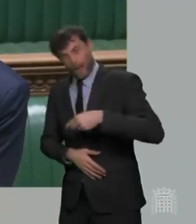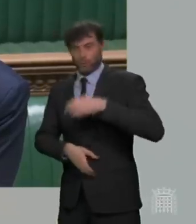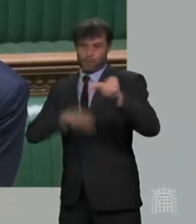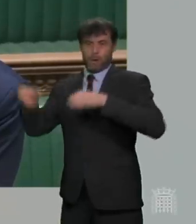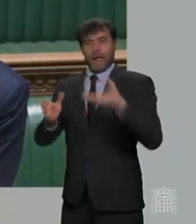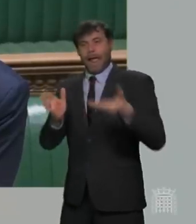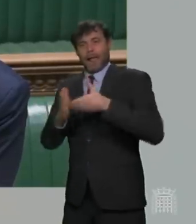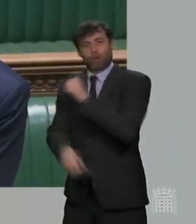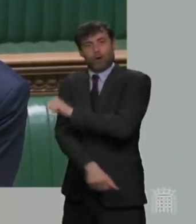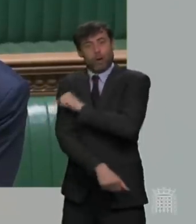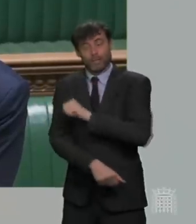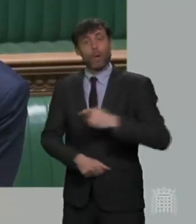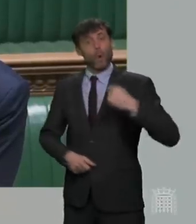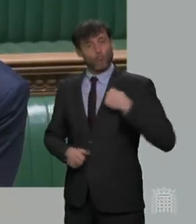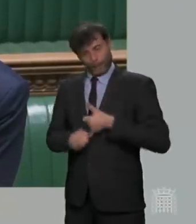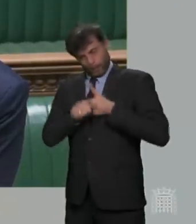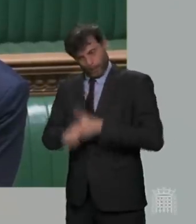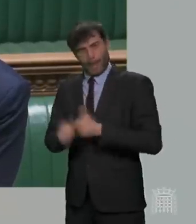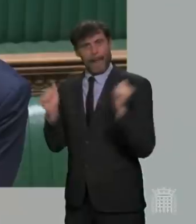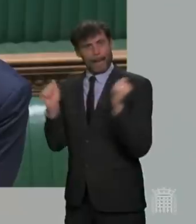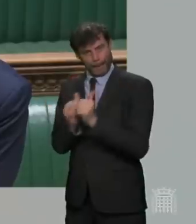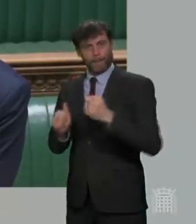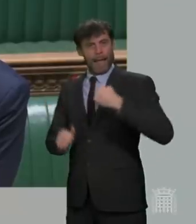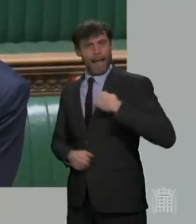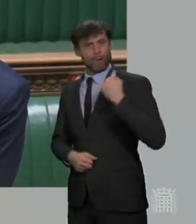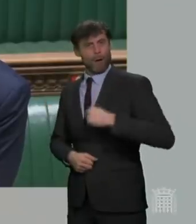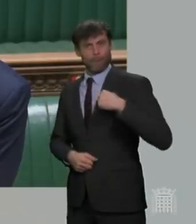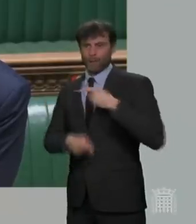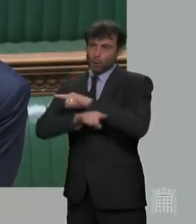and deliver on our pledges to the British people. We are going to do that because of our sound